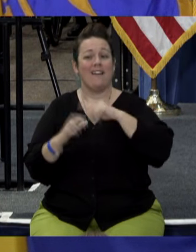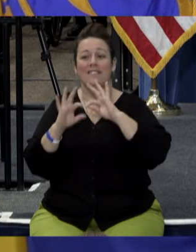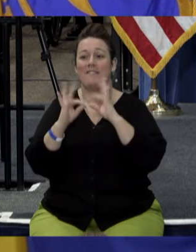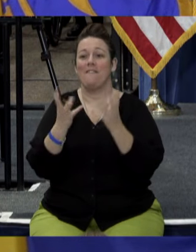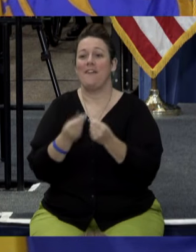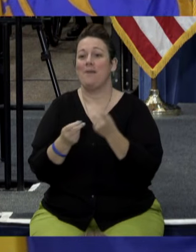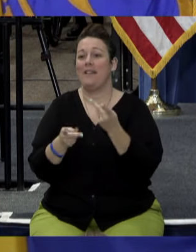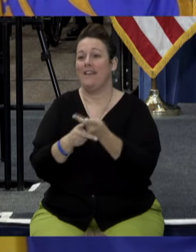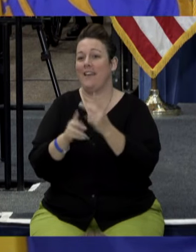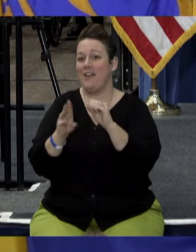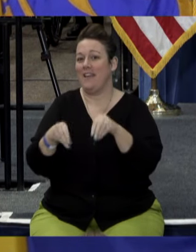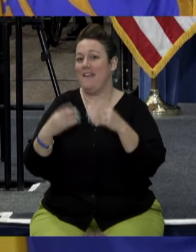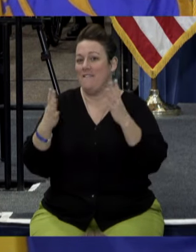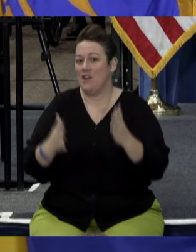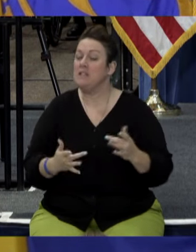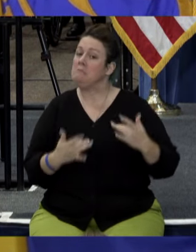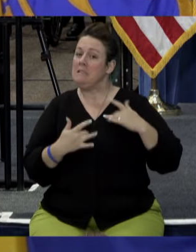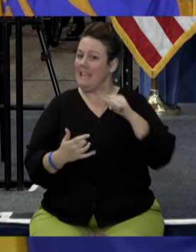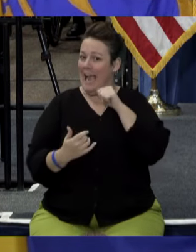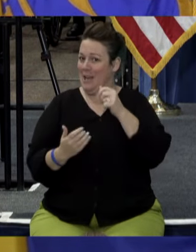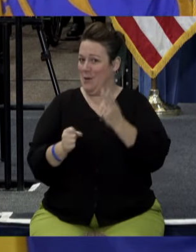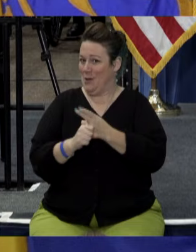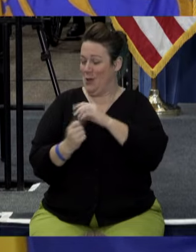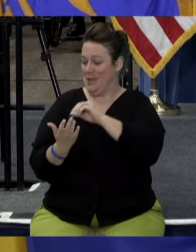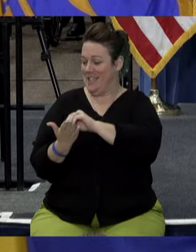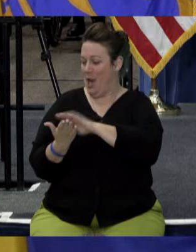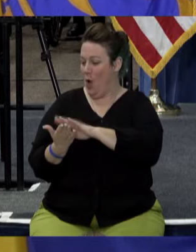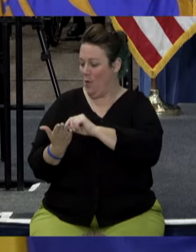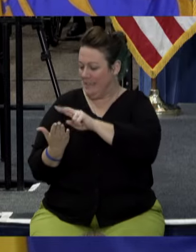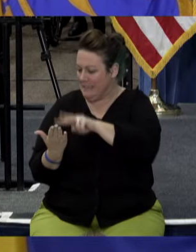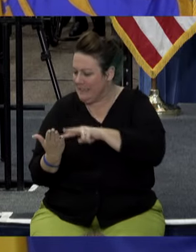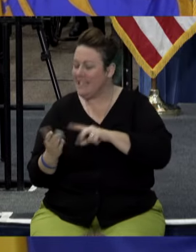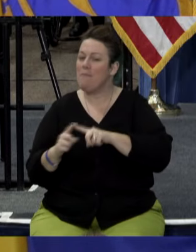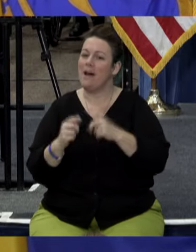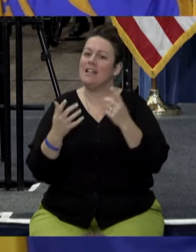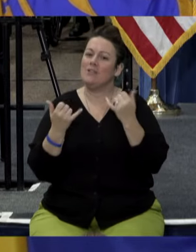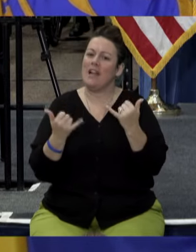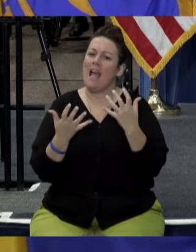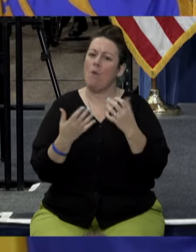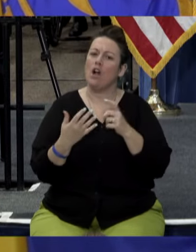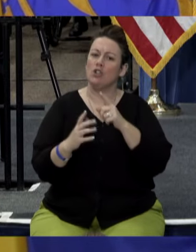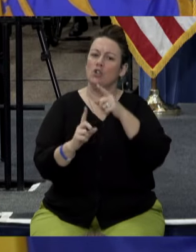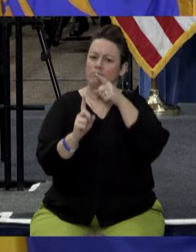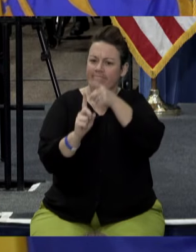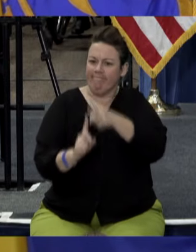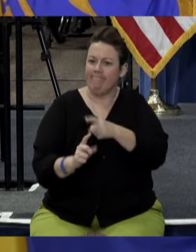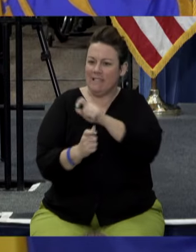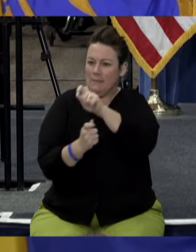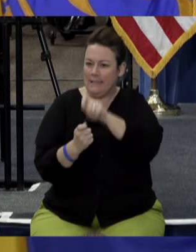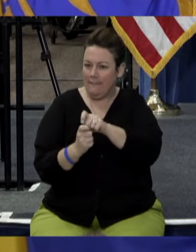I don't usually use notes, but today I want to make sure that I hit key points. I am grateful